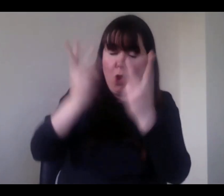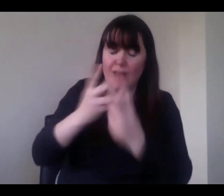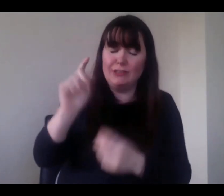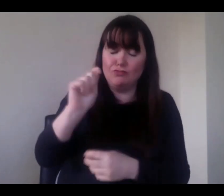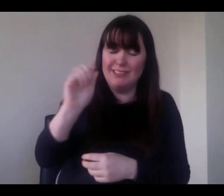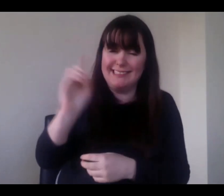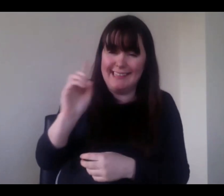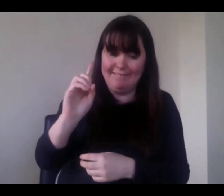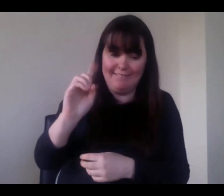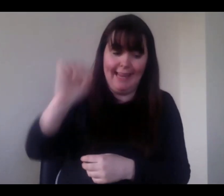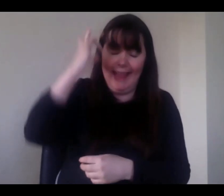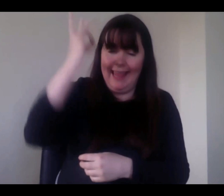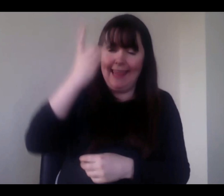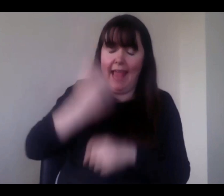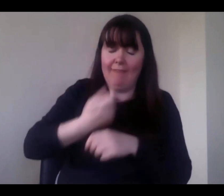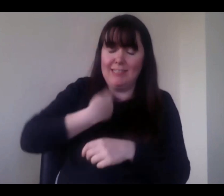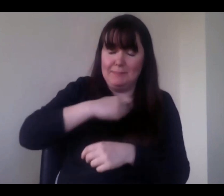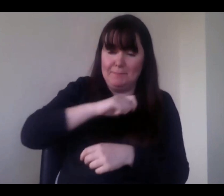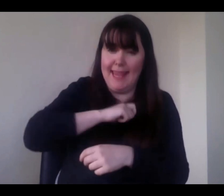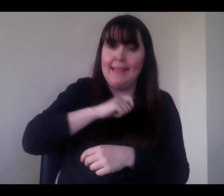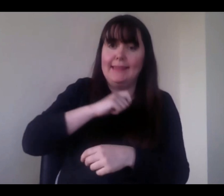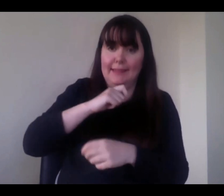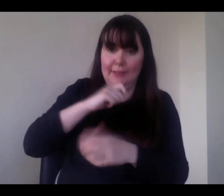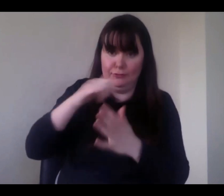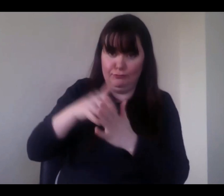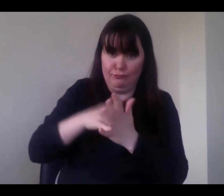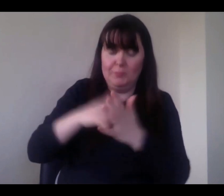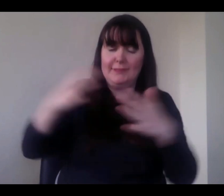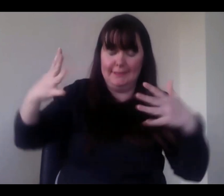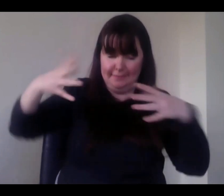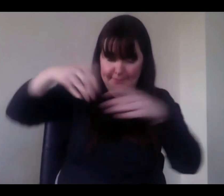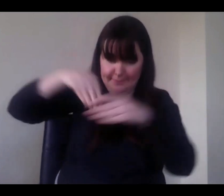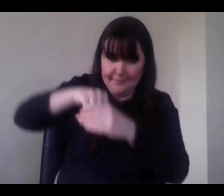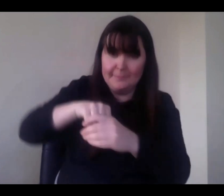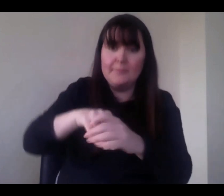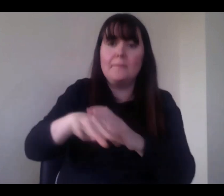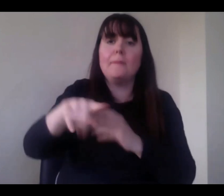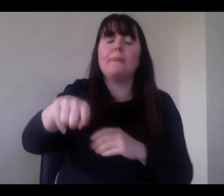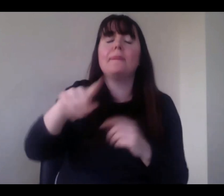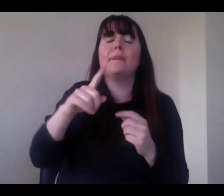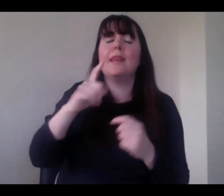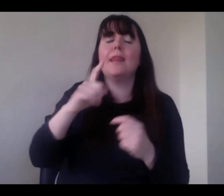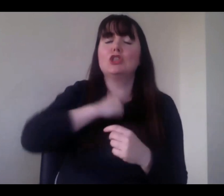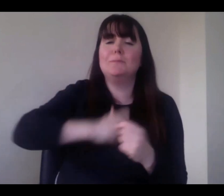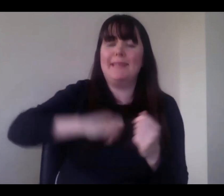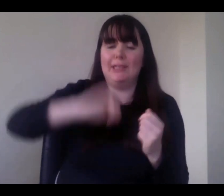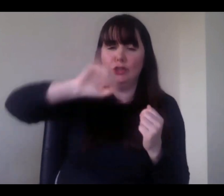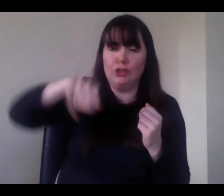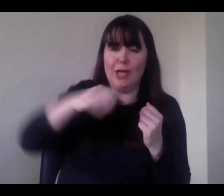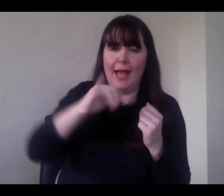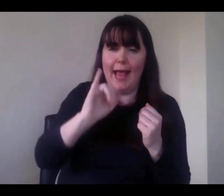using world. So the character from the play, 'The King of Spain's Daughter', was a Jimmy. We